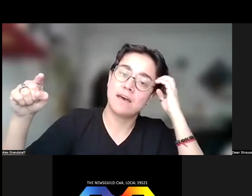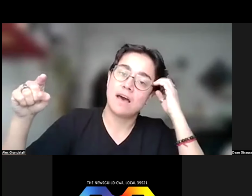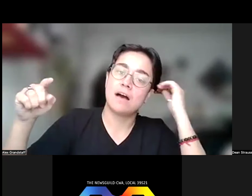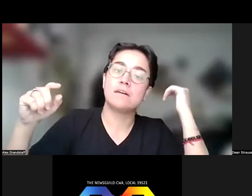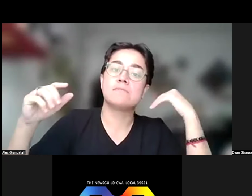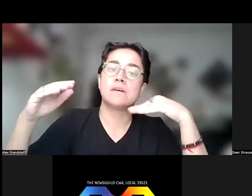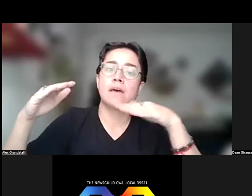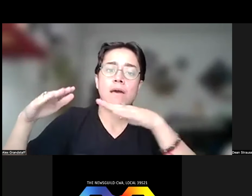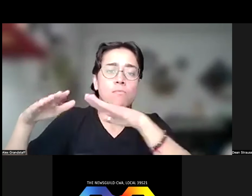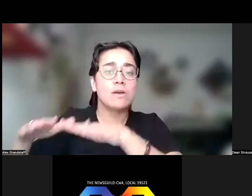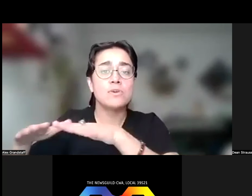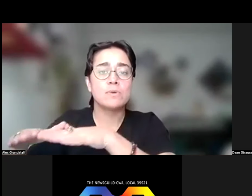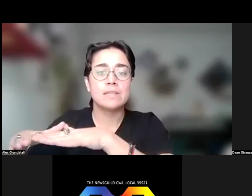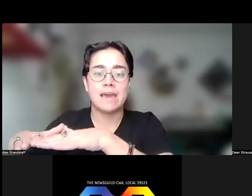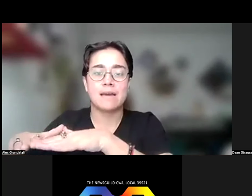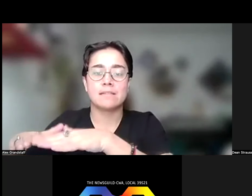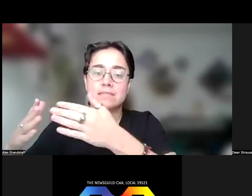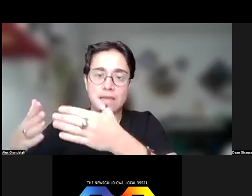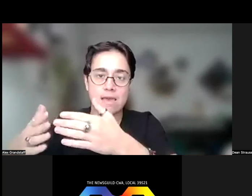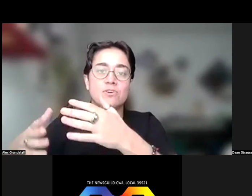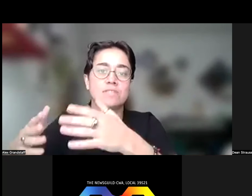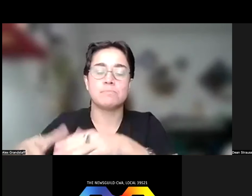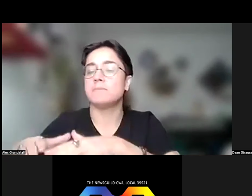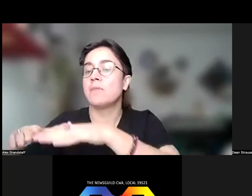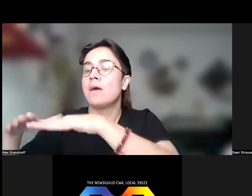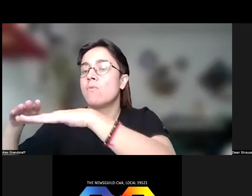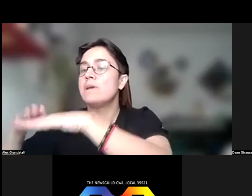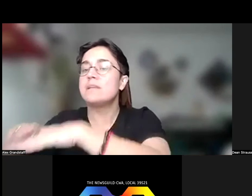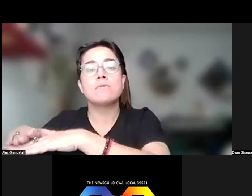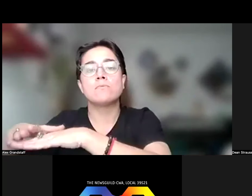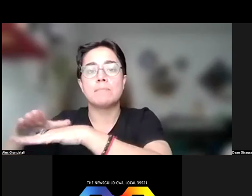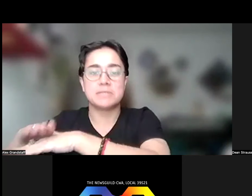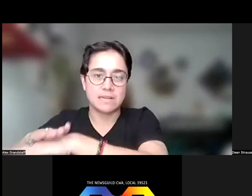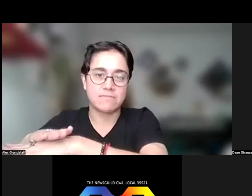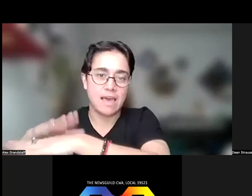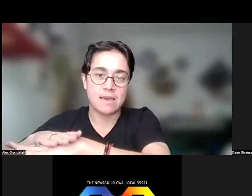team does. It is relationship building. We kind of connect the